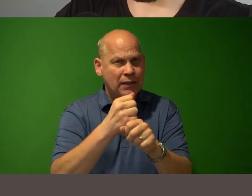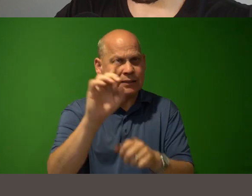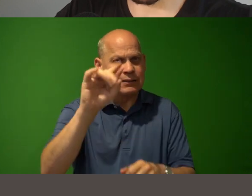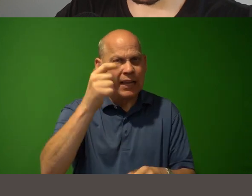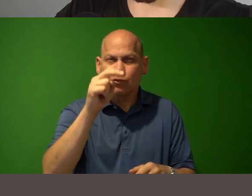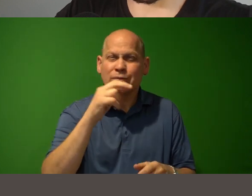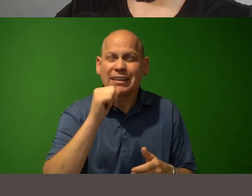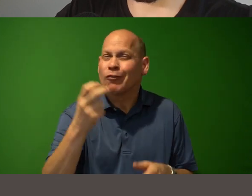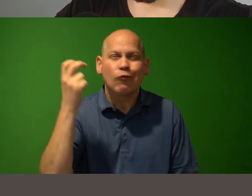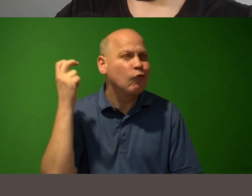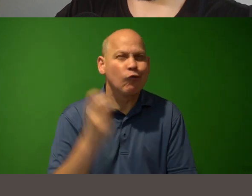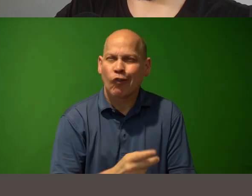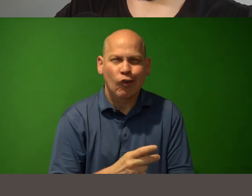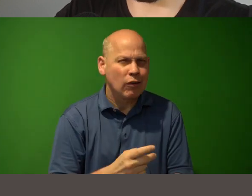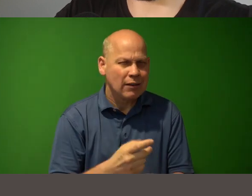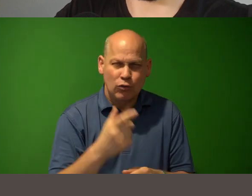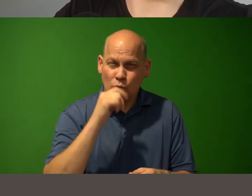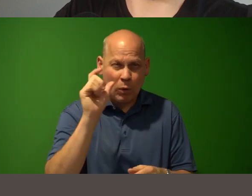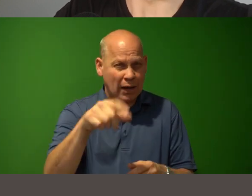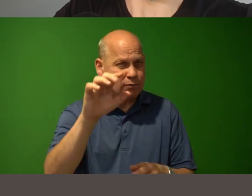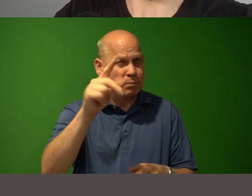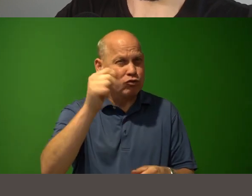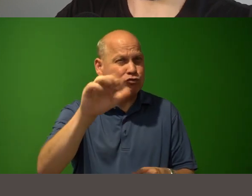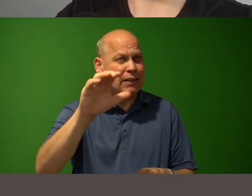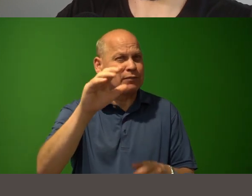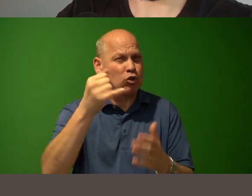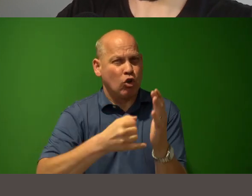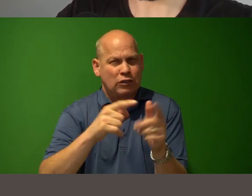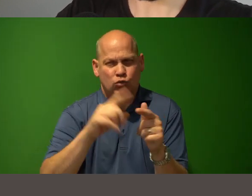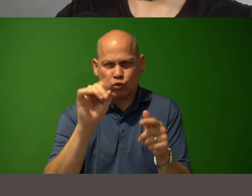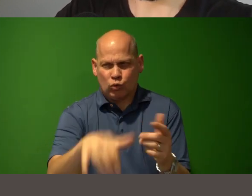It's not hard to make, you don't have to be a graphic artist to do so.